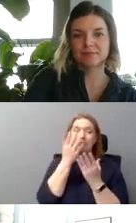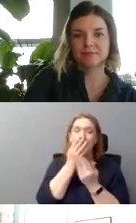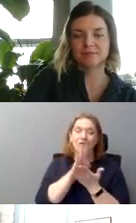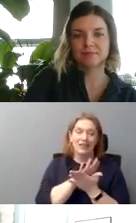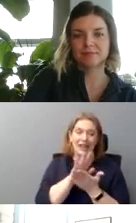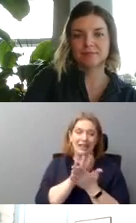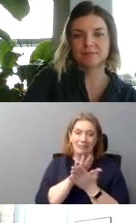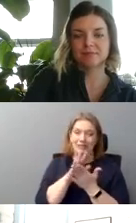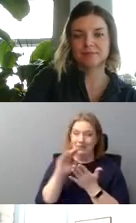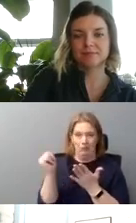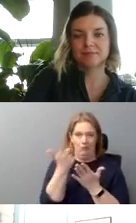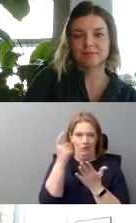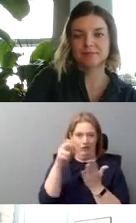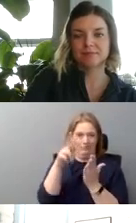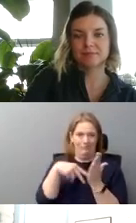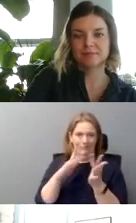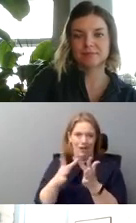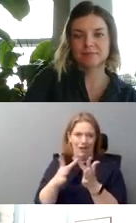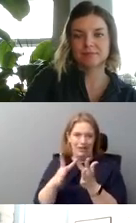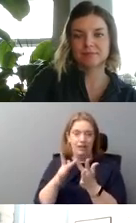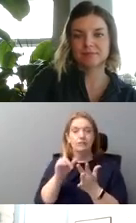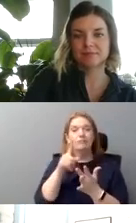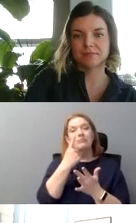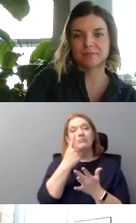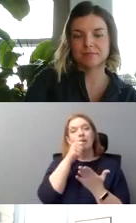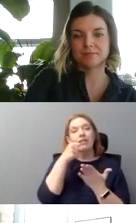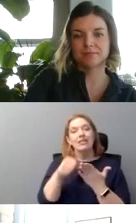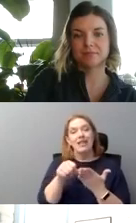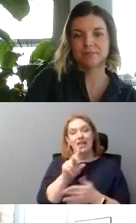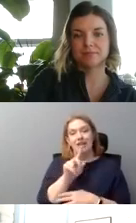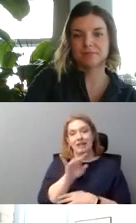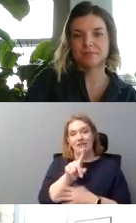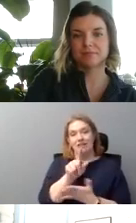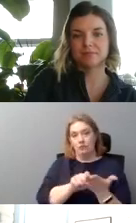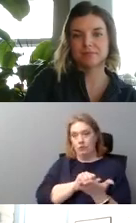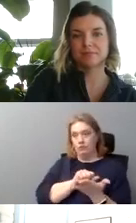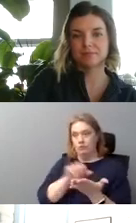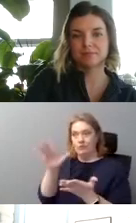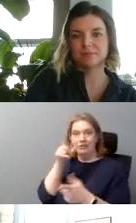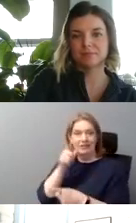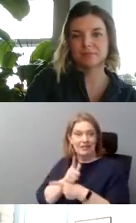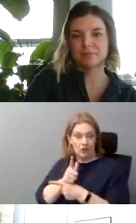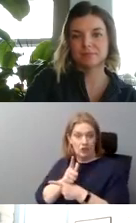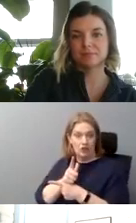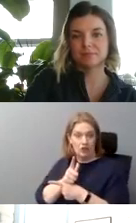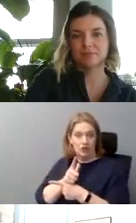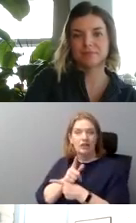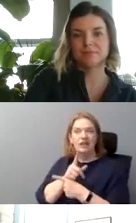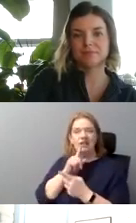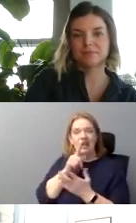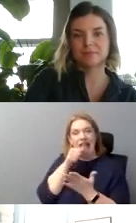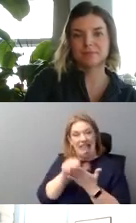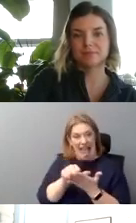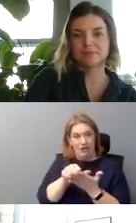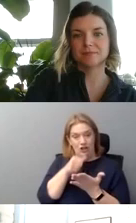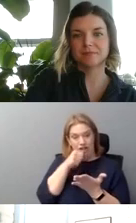which is a letter that David wrote to his sister in the form of a book, which really lays out